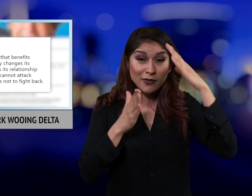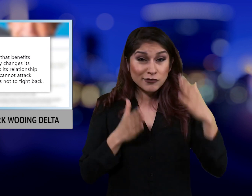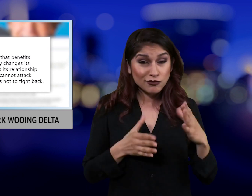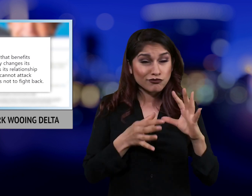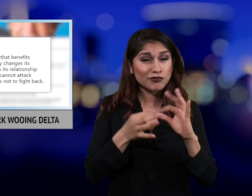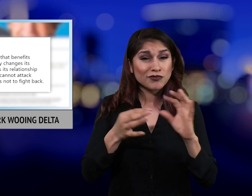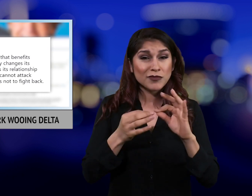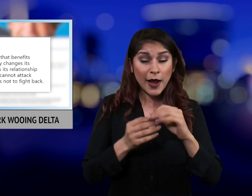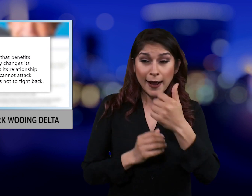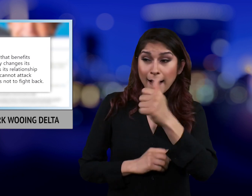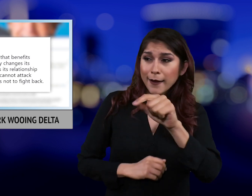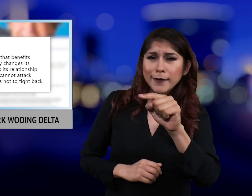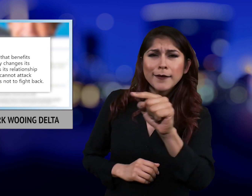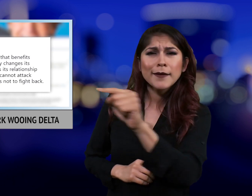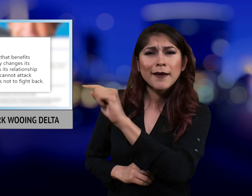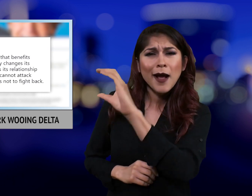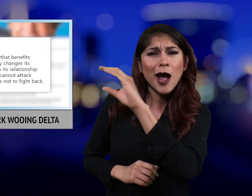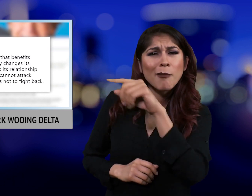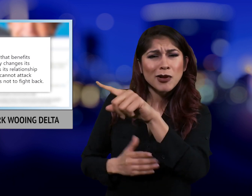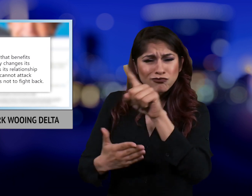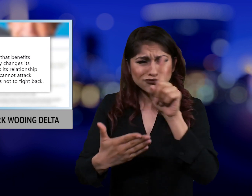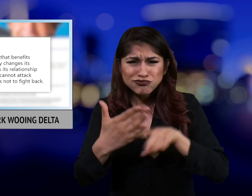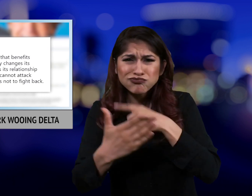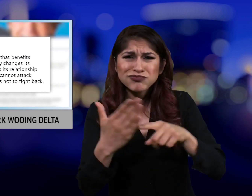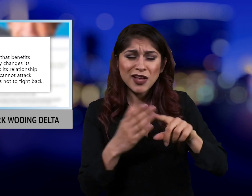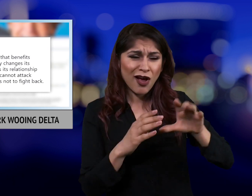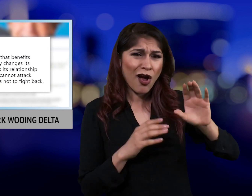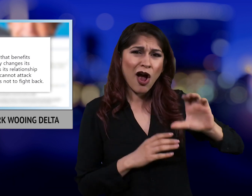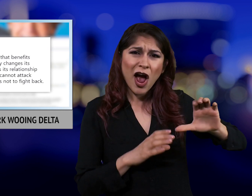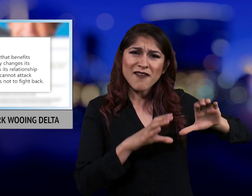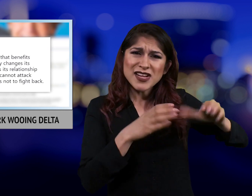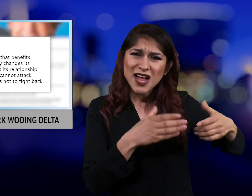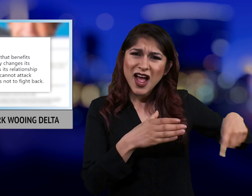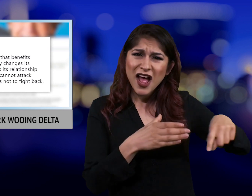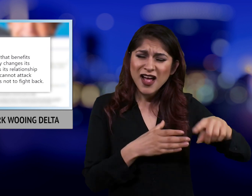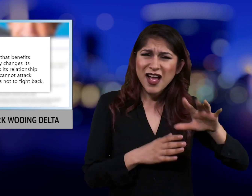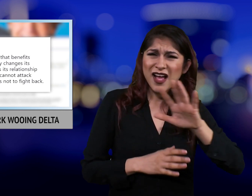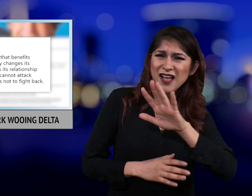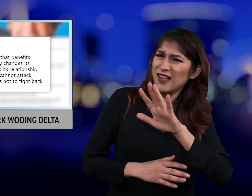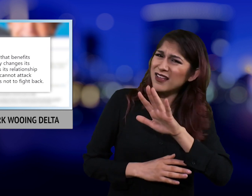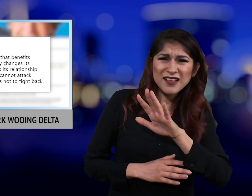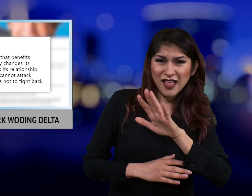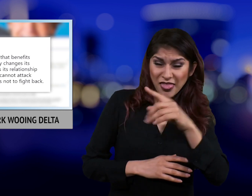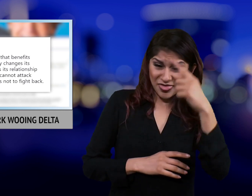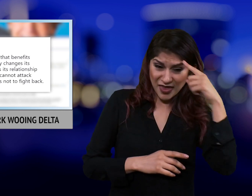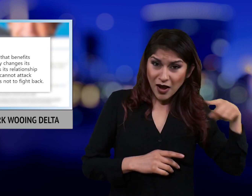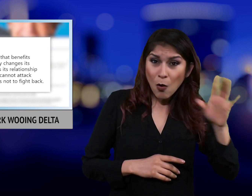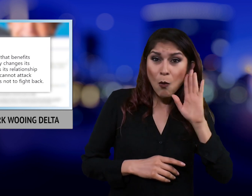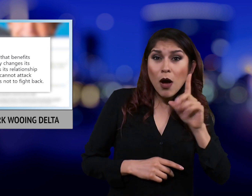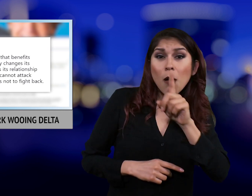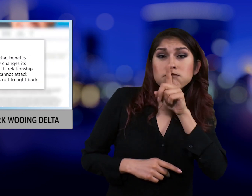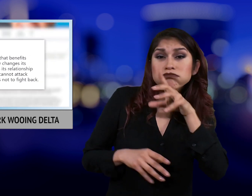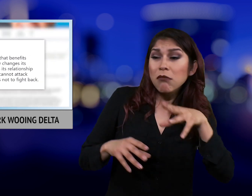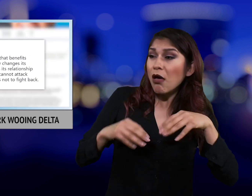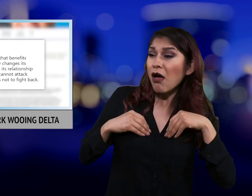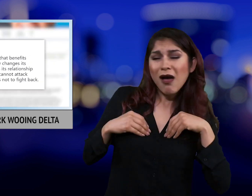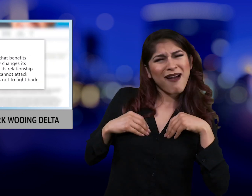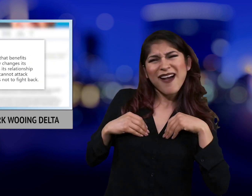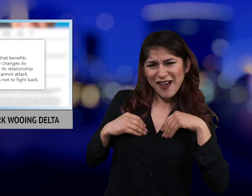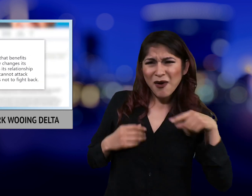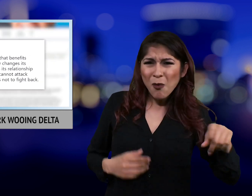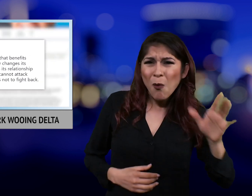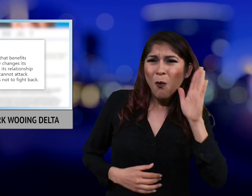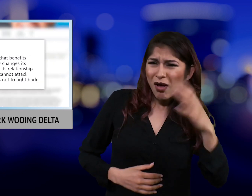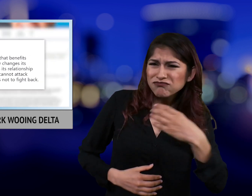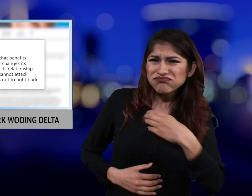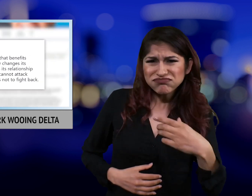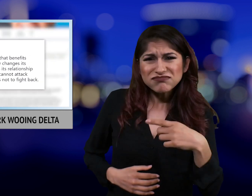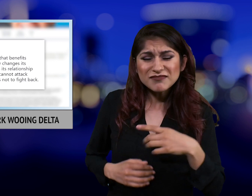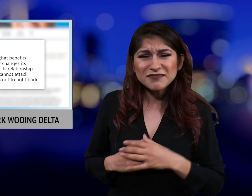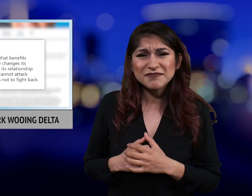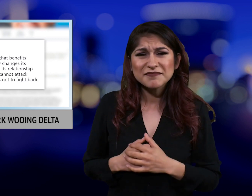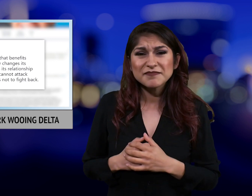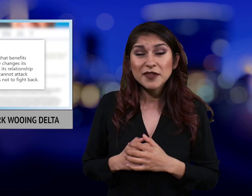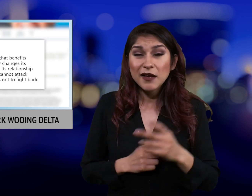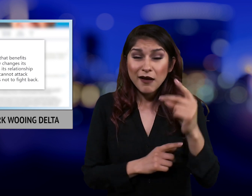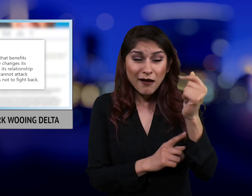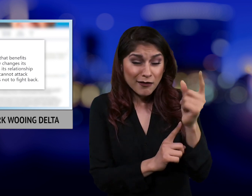Corporations cannot attack conservatives and expect us not to fight back."